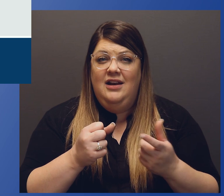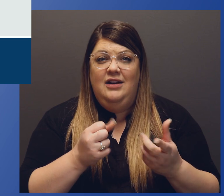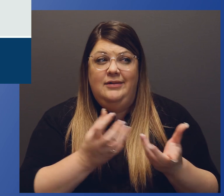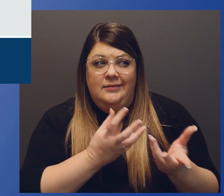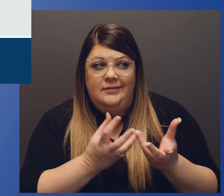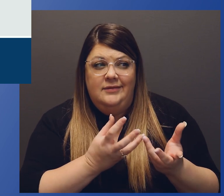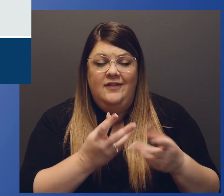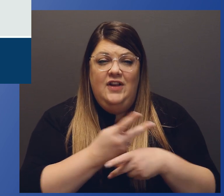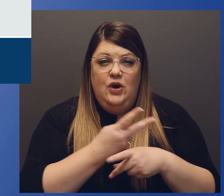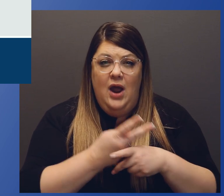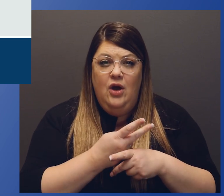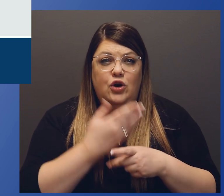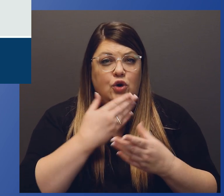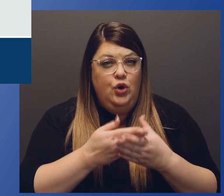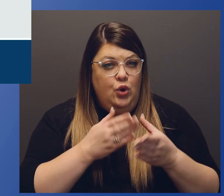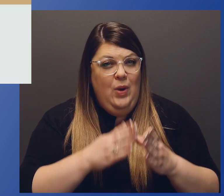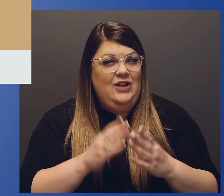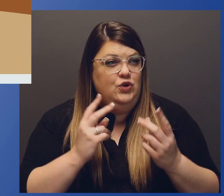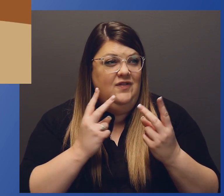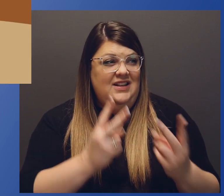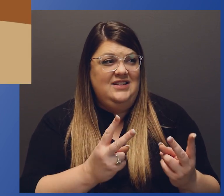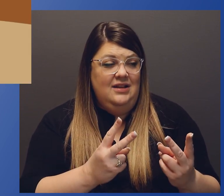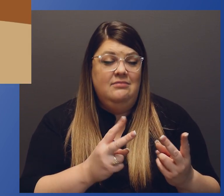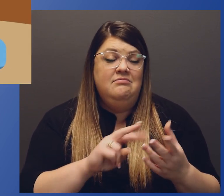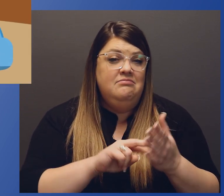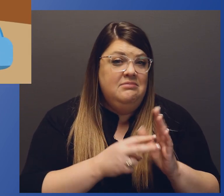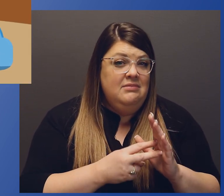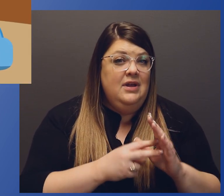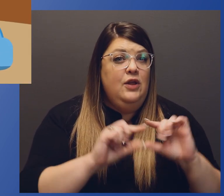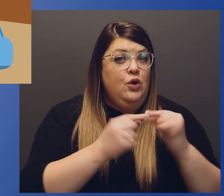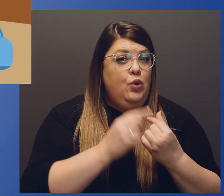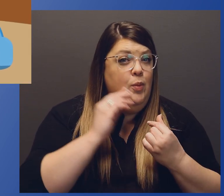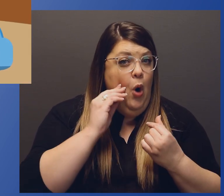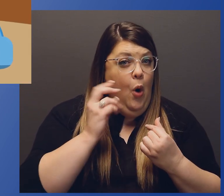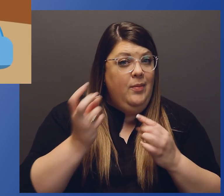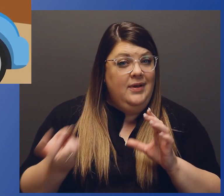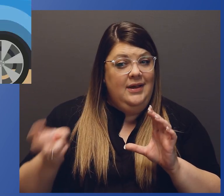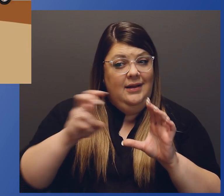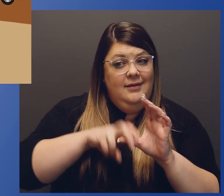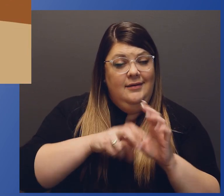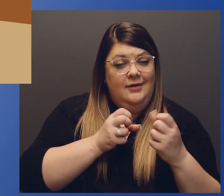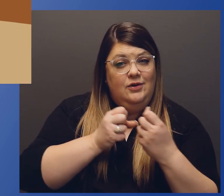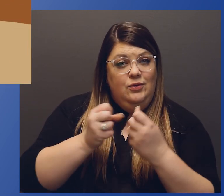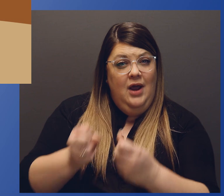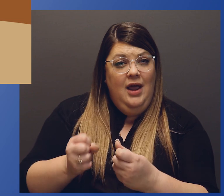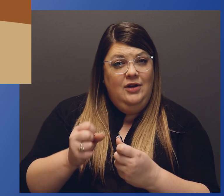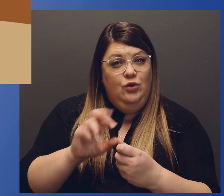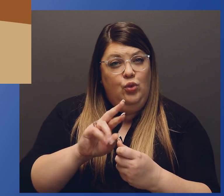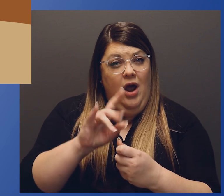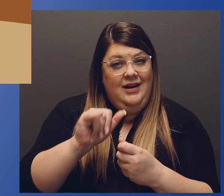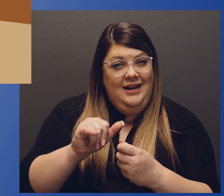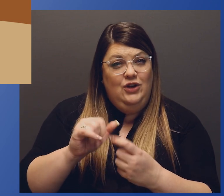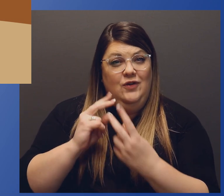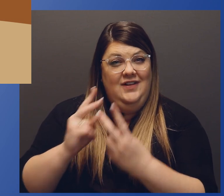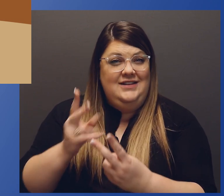to visit his parents. The group home and parents could agree to meet halfway so the parents do not need to drive very far.